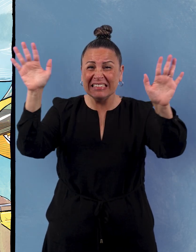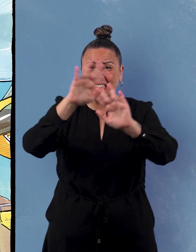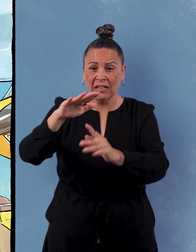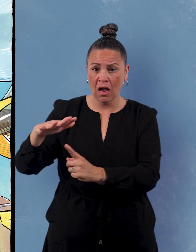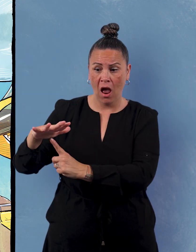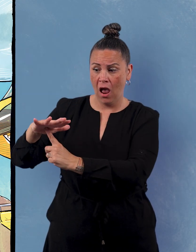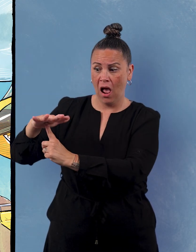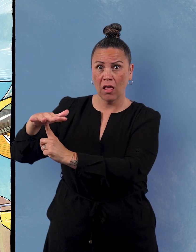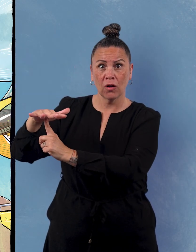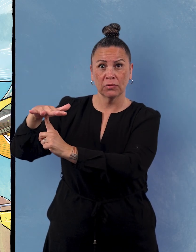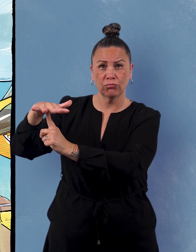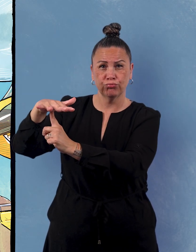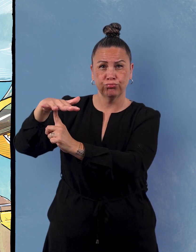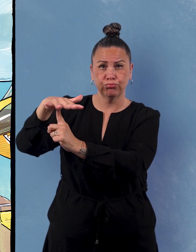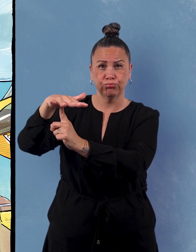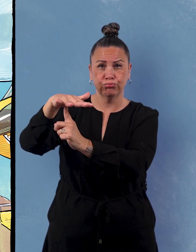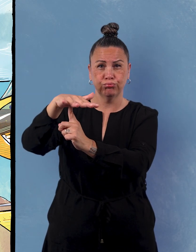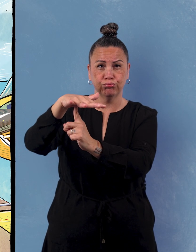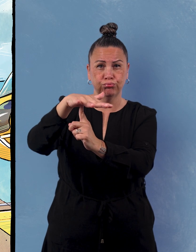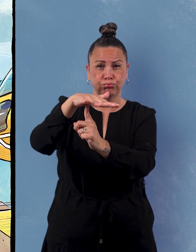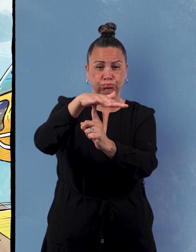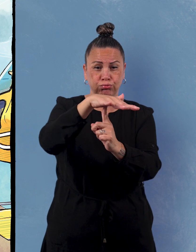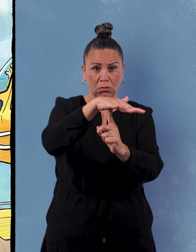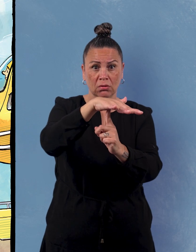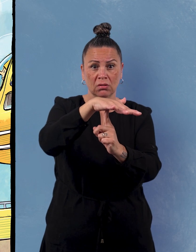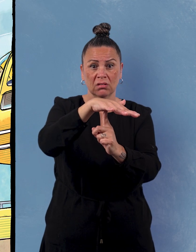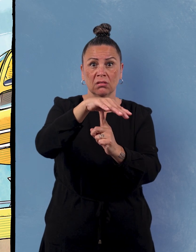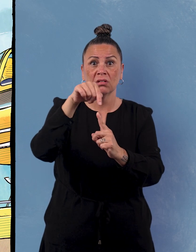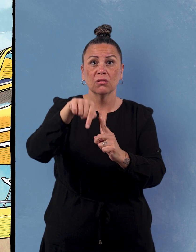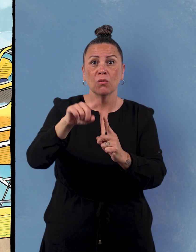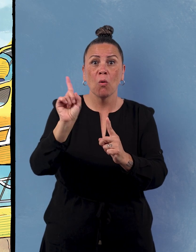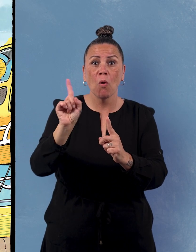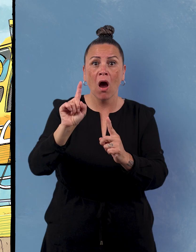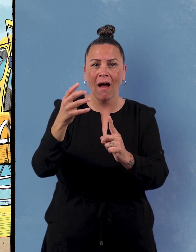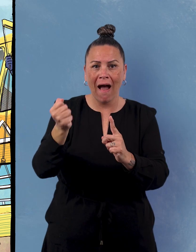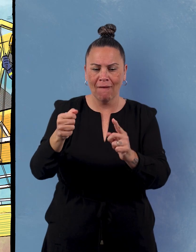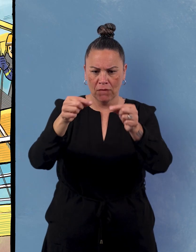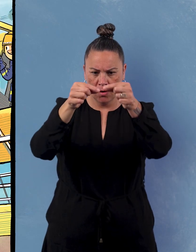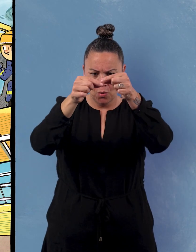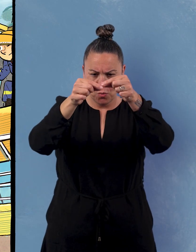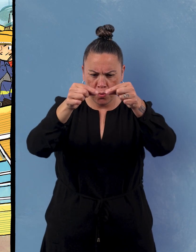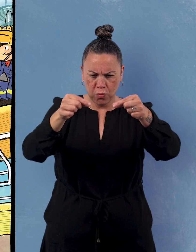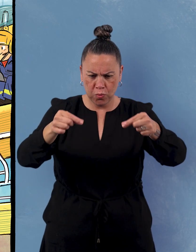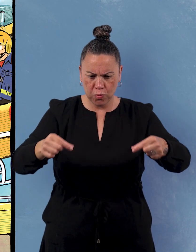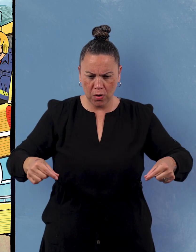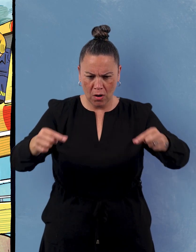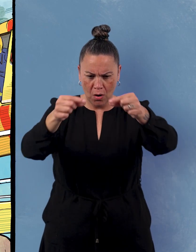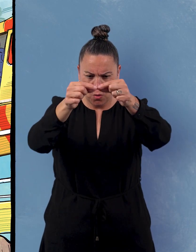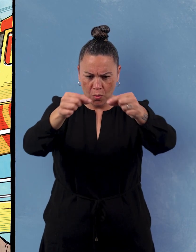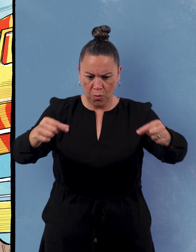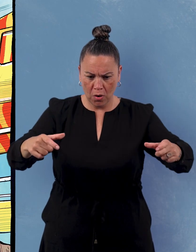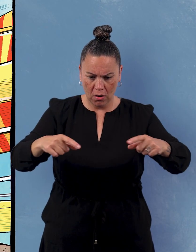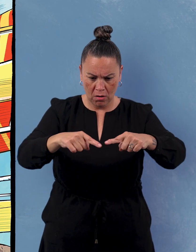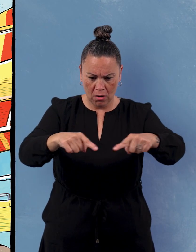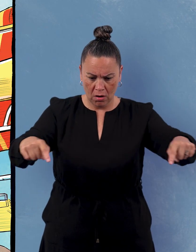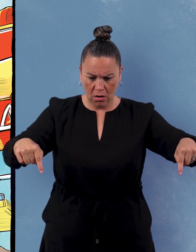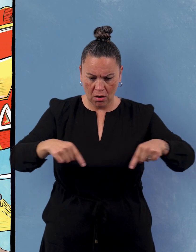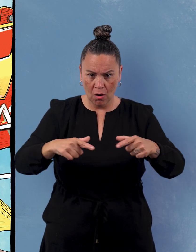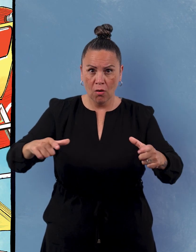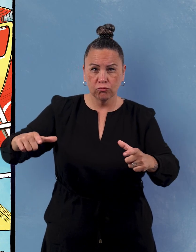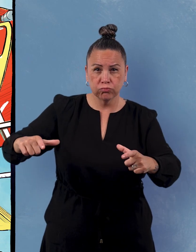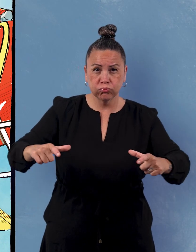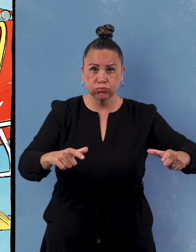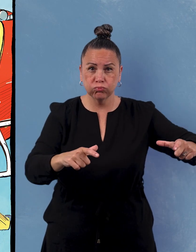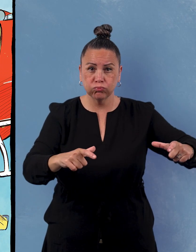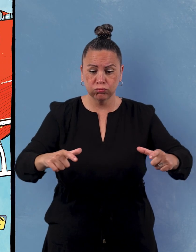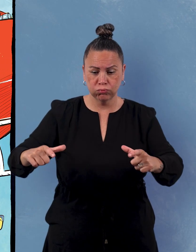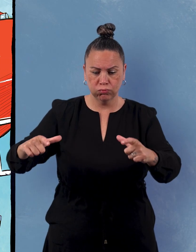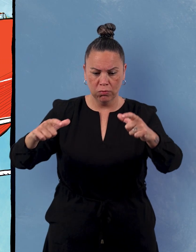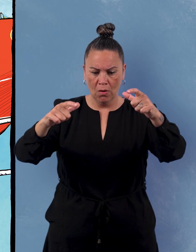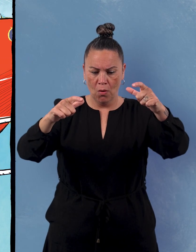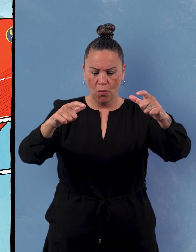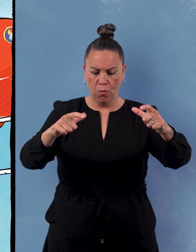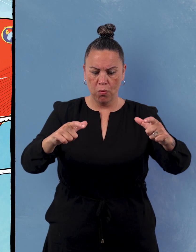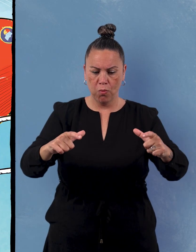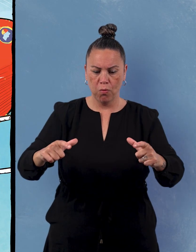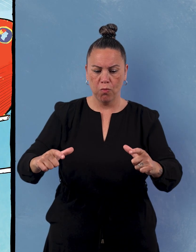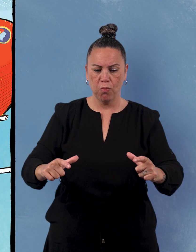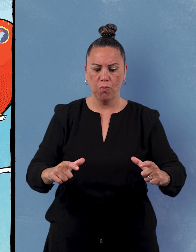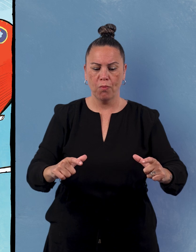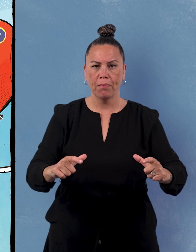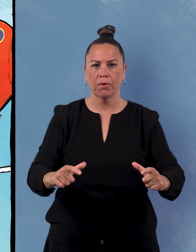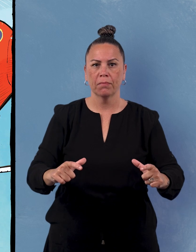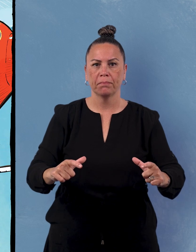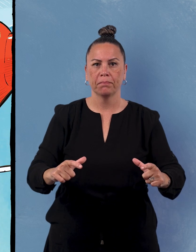They'll need the helicopter with its winch and rope.